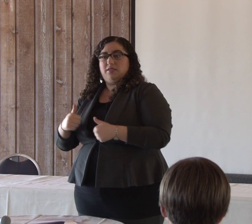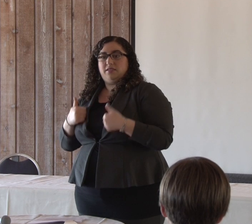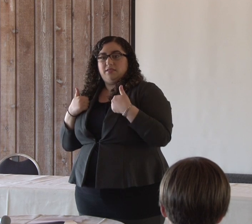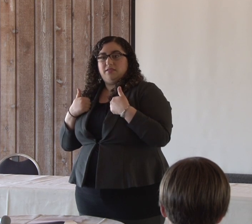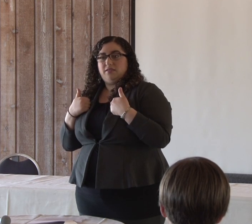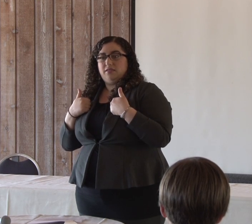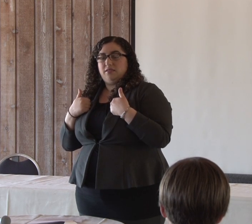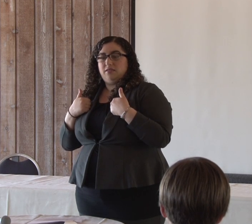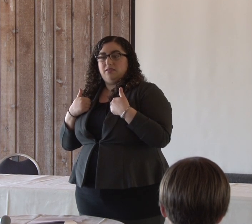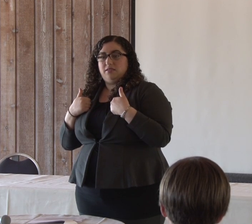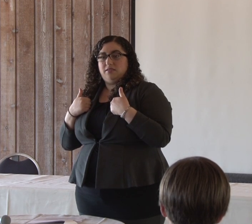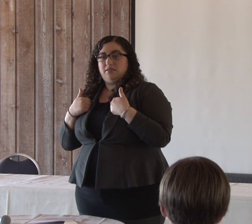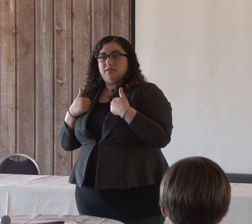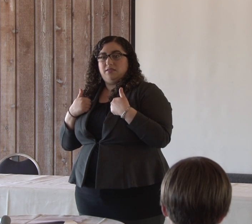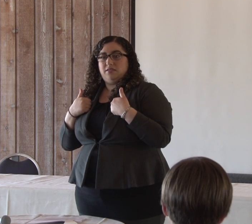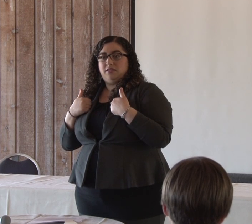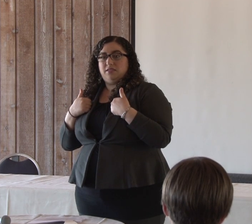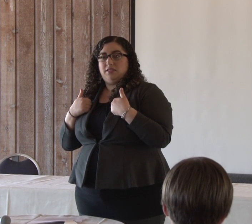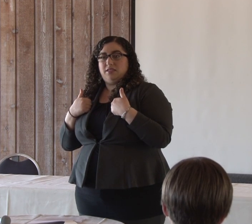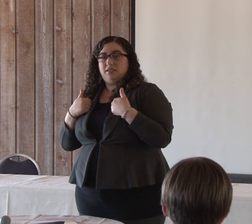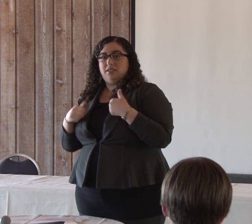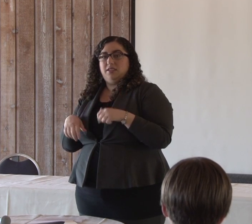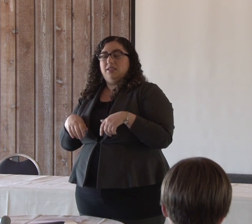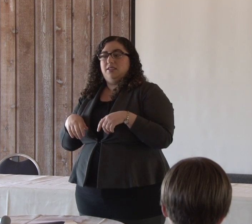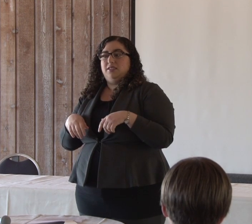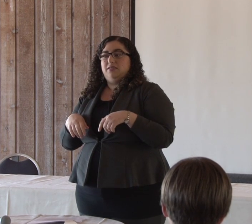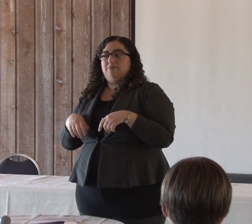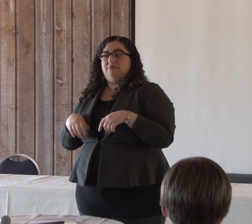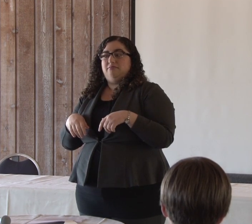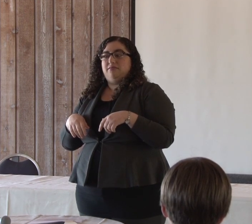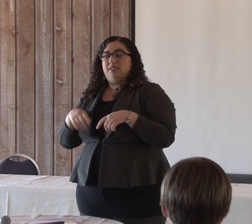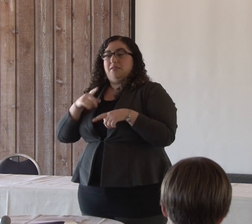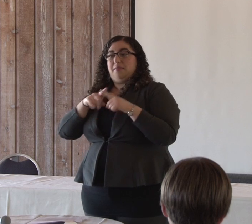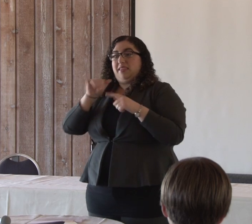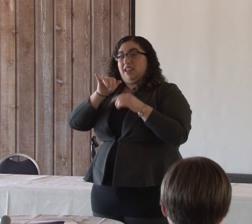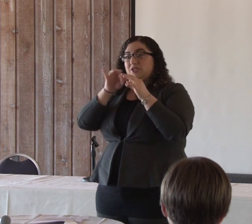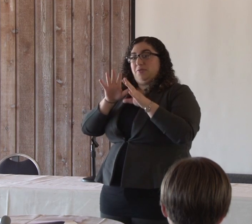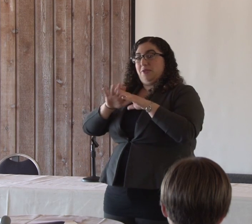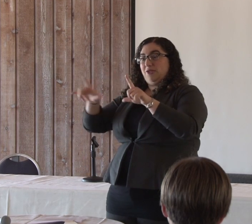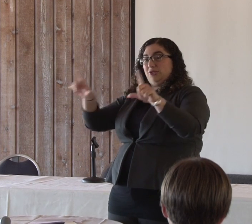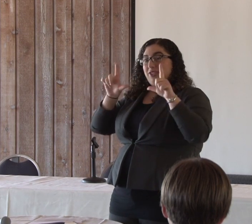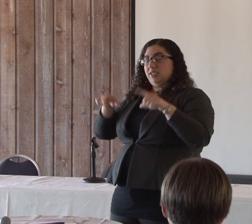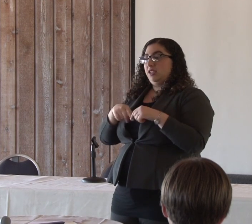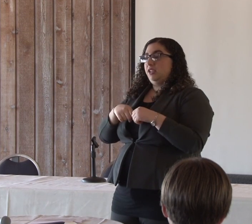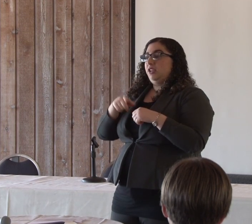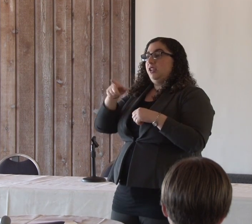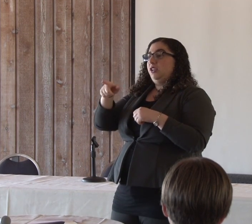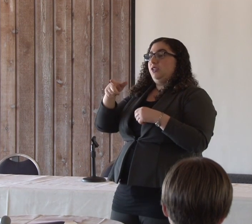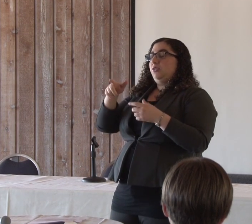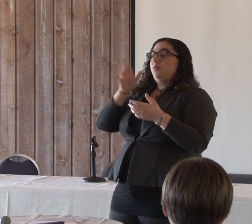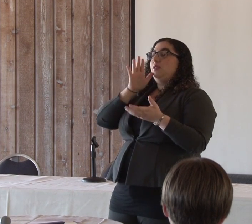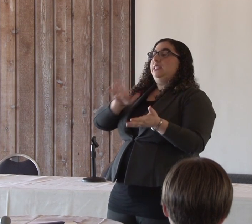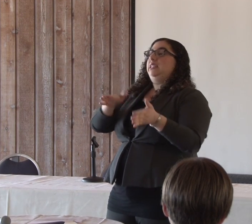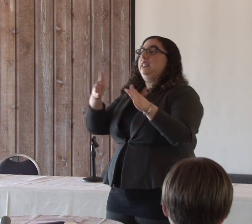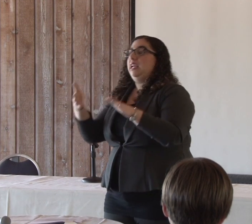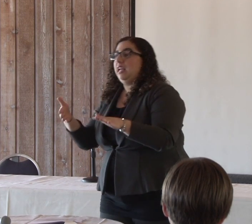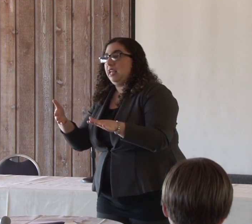And the doctor was trying to tell the client. That you have a few weeks to live.